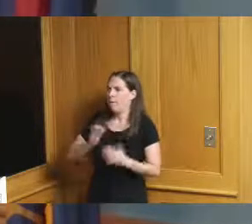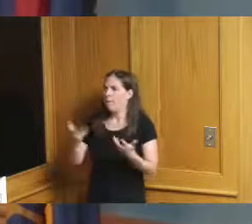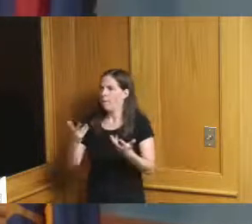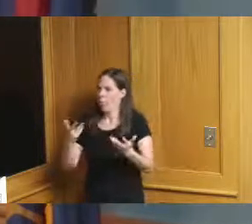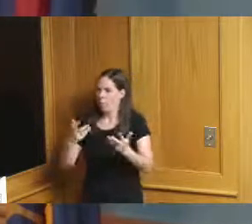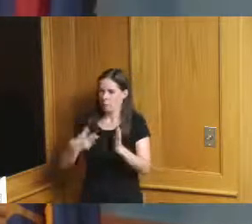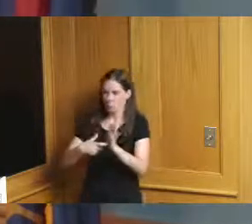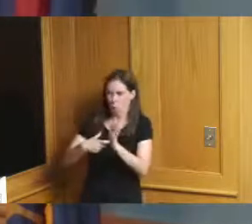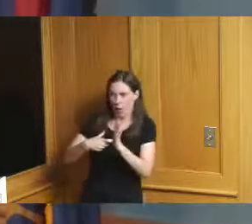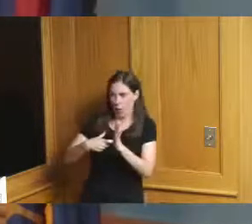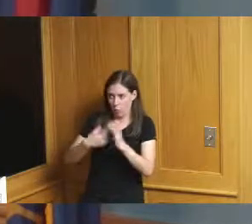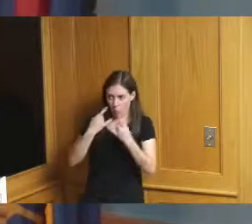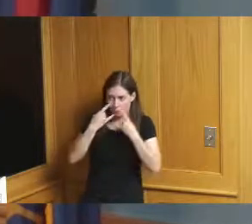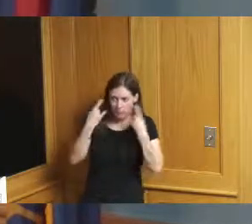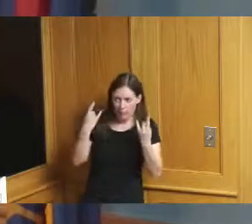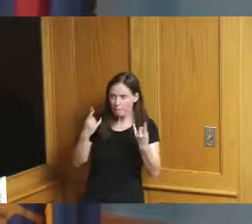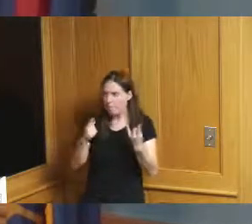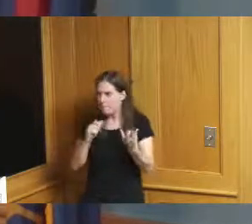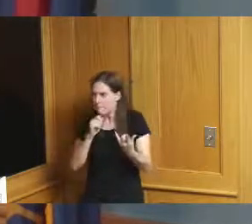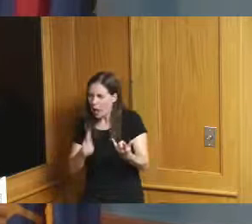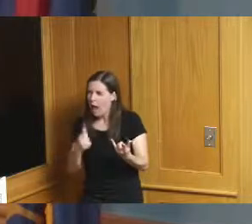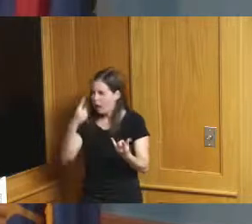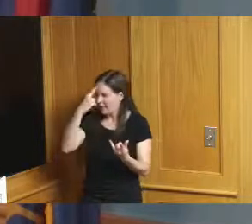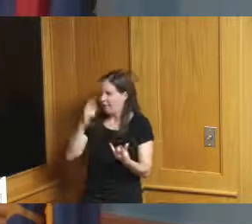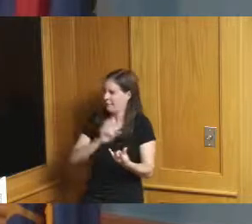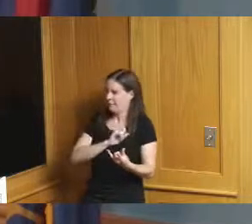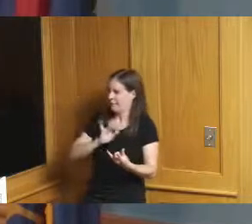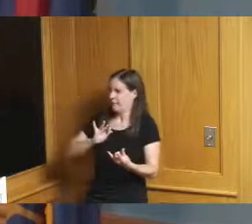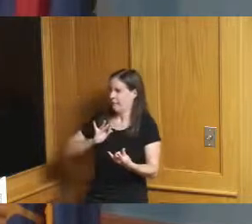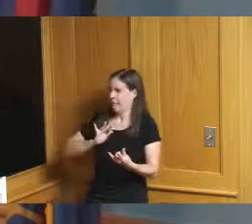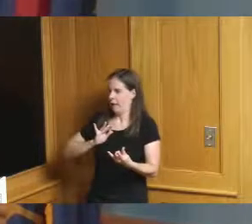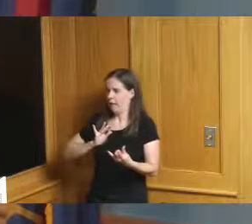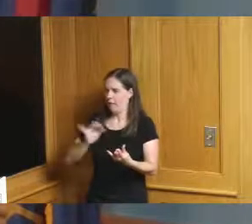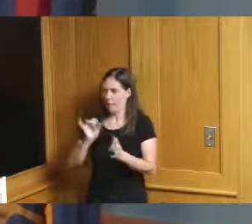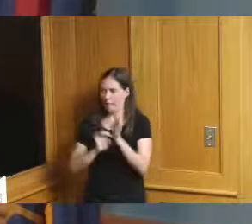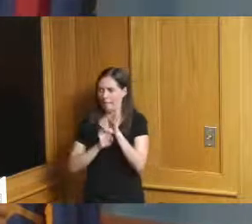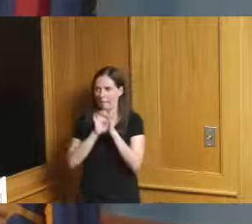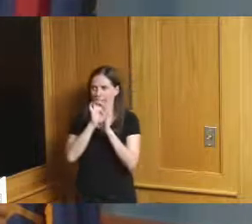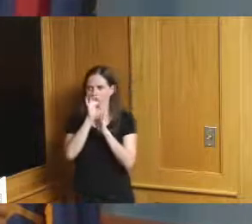wear masks because i think some of our staff coming on the elevator a little confused and